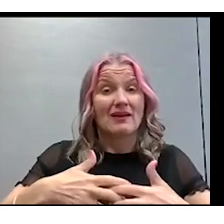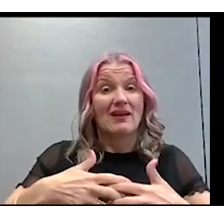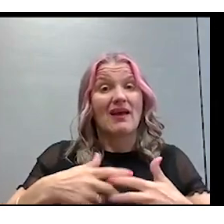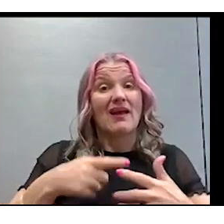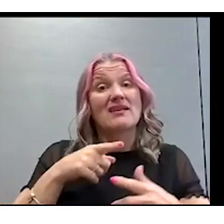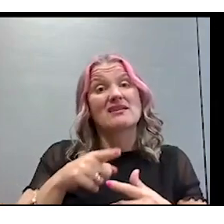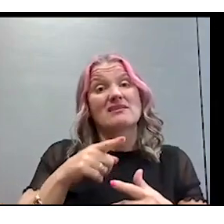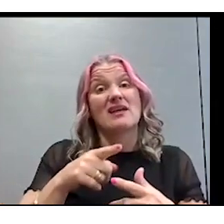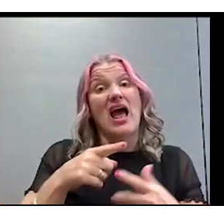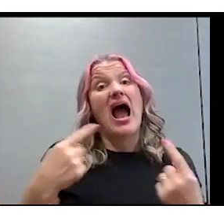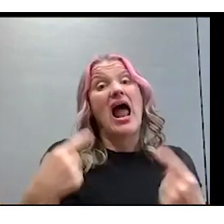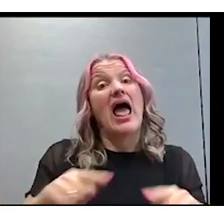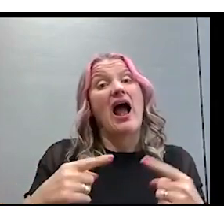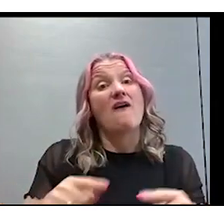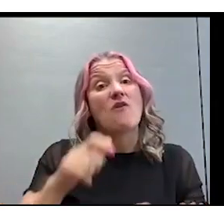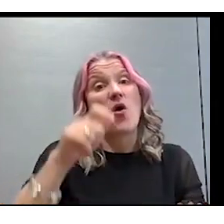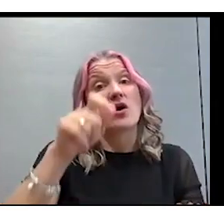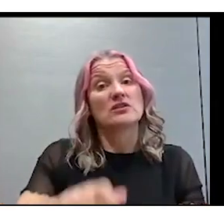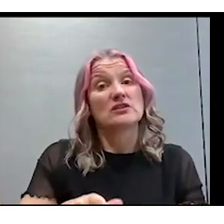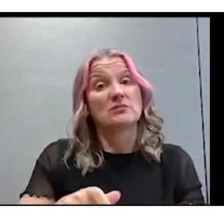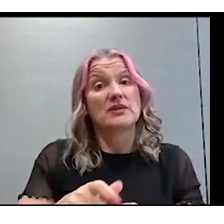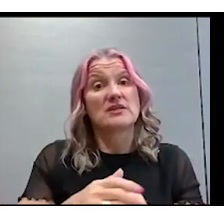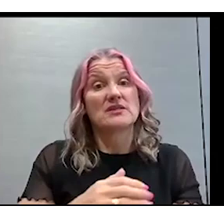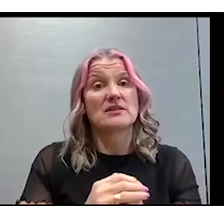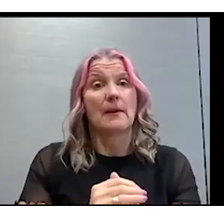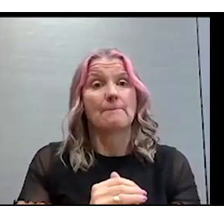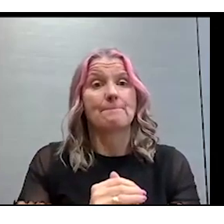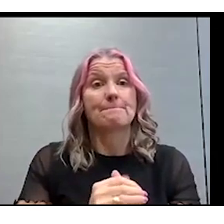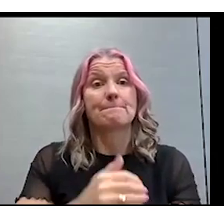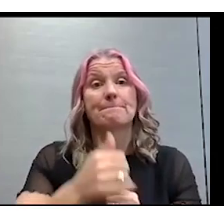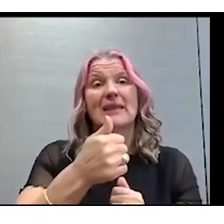So for example, they can that can allow the user to select from like